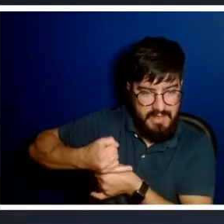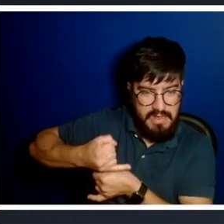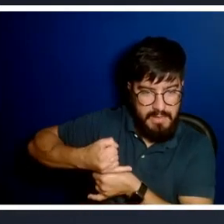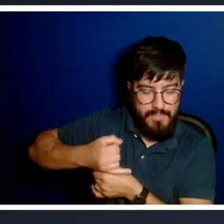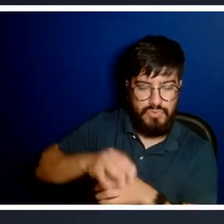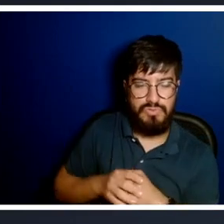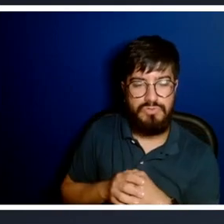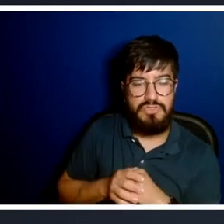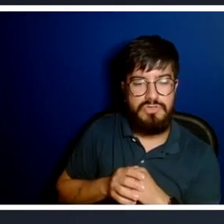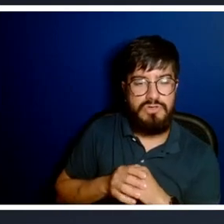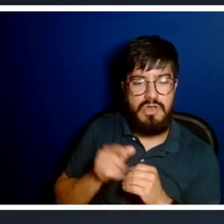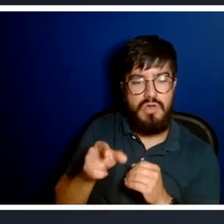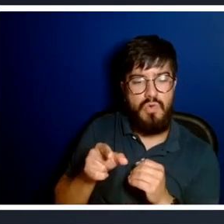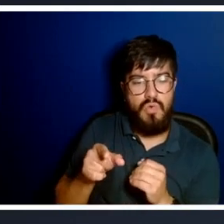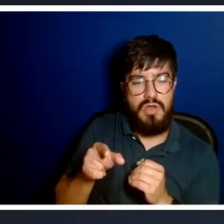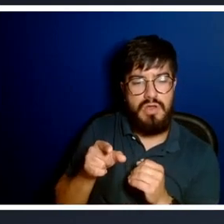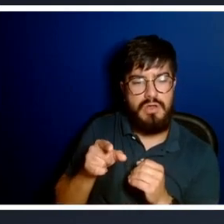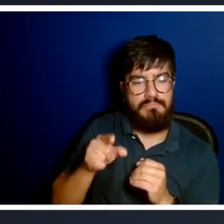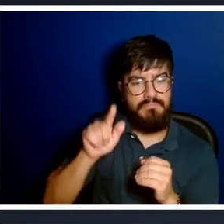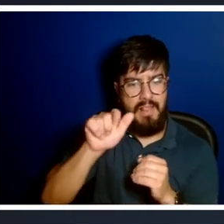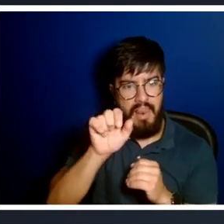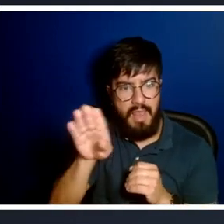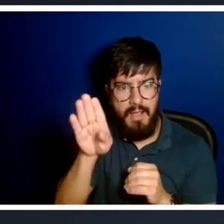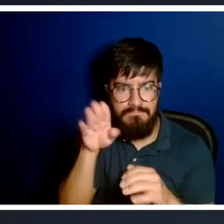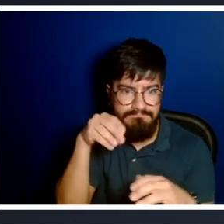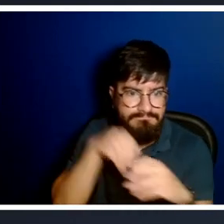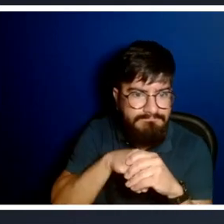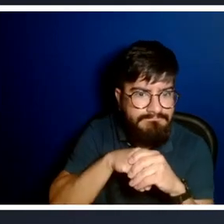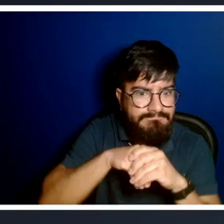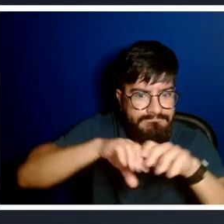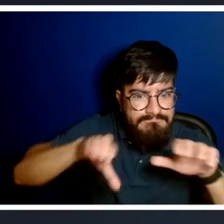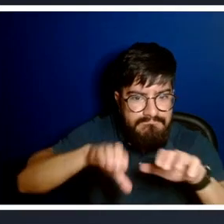and then think about ways that they integrate that back into their classrooms. And a lot of